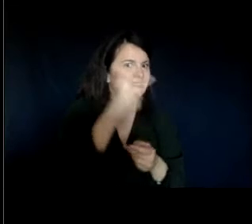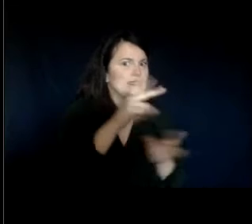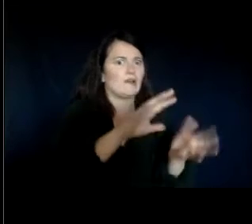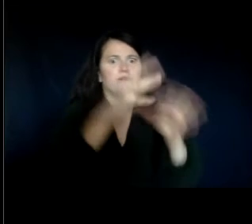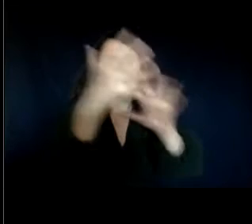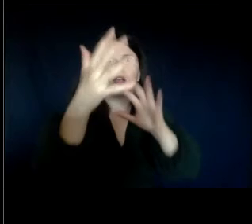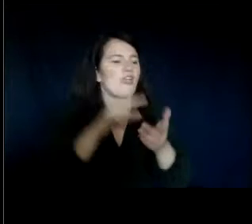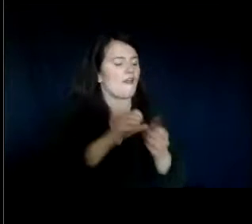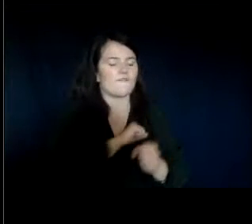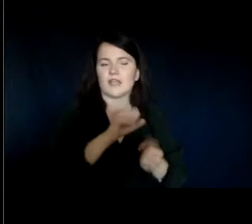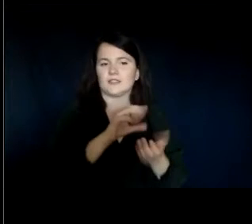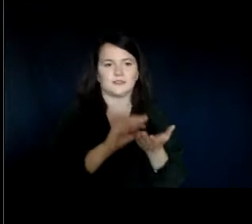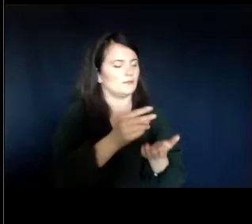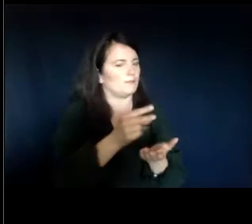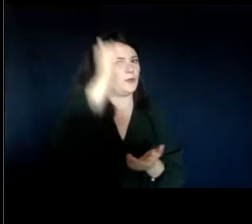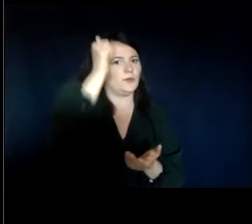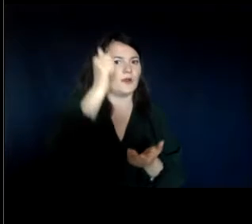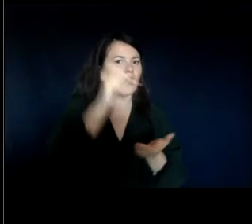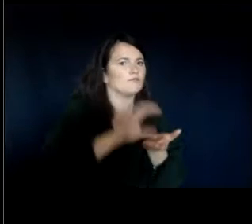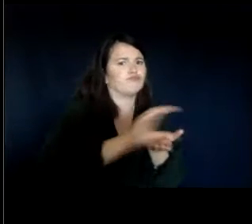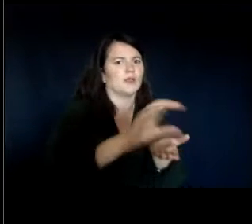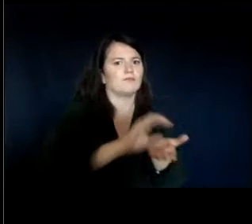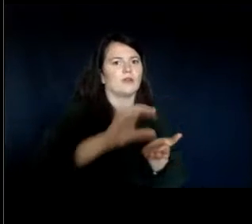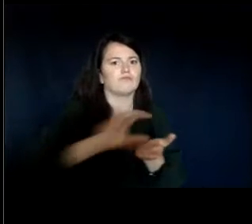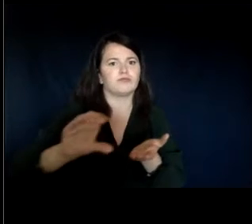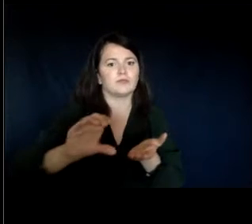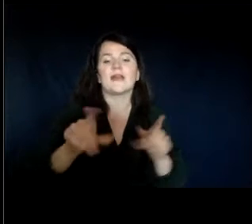Of course people with disabilities are target groups.